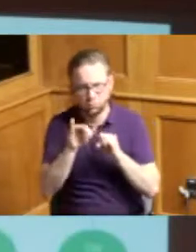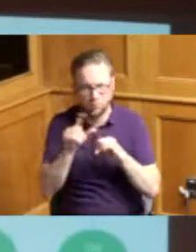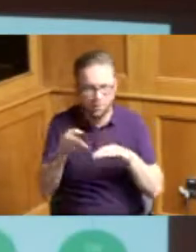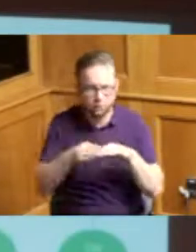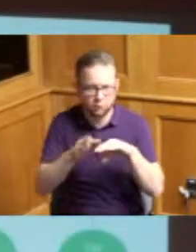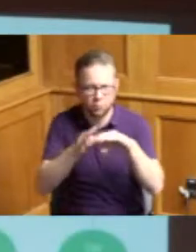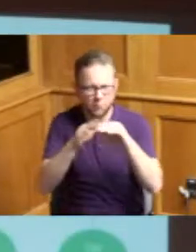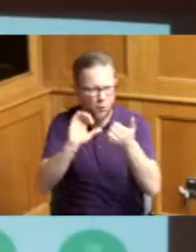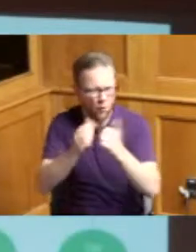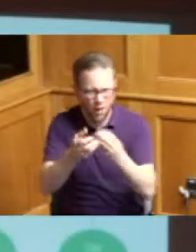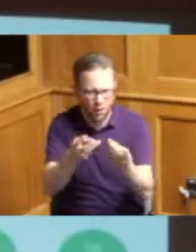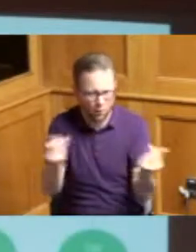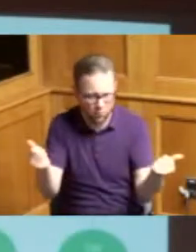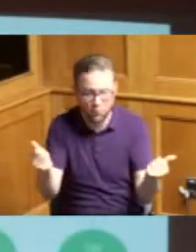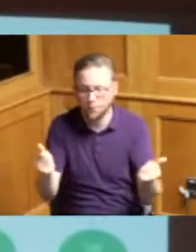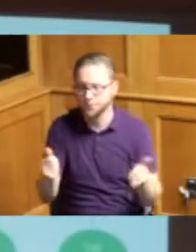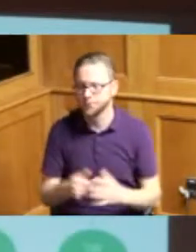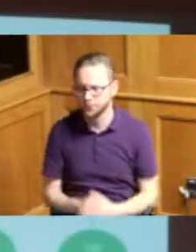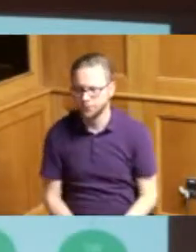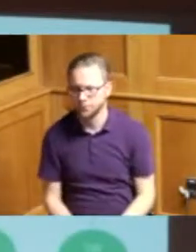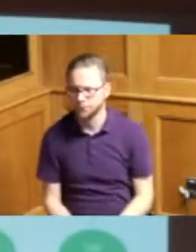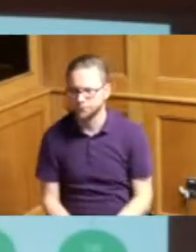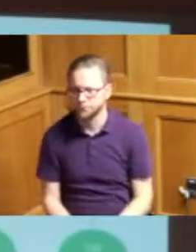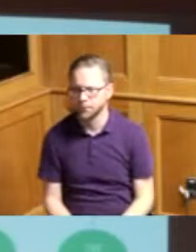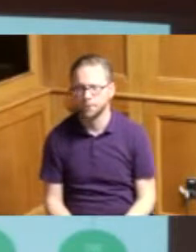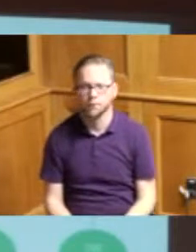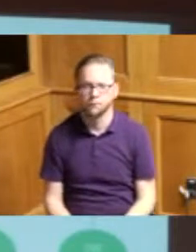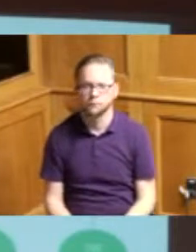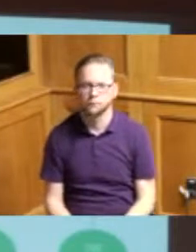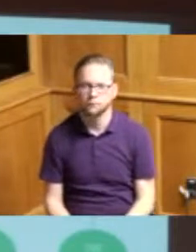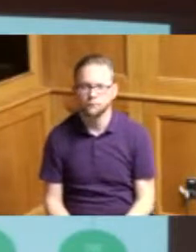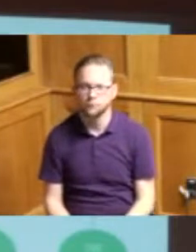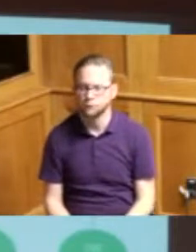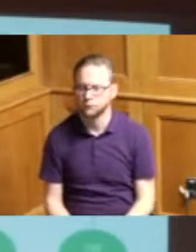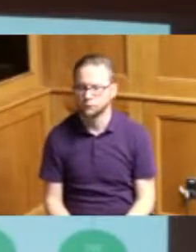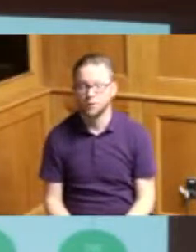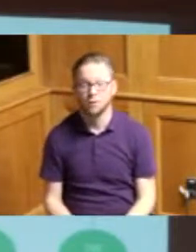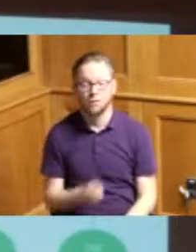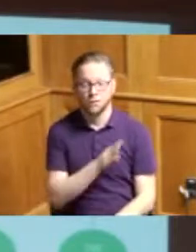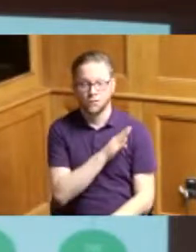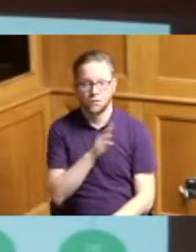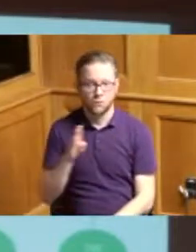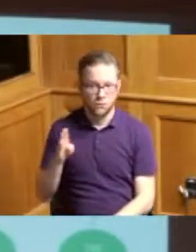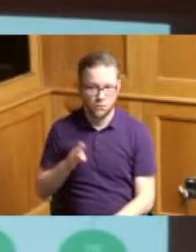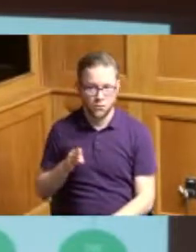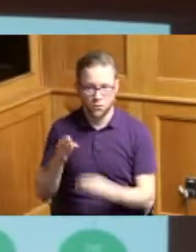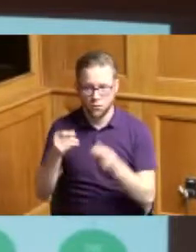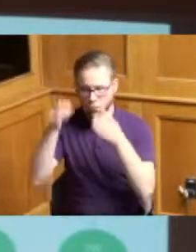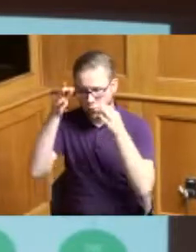so the context that we have you know per the resolution we're focused on the costs that MSD has